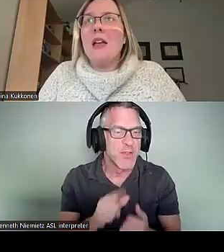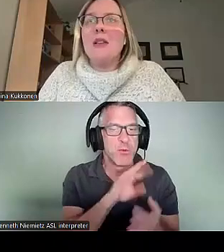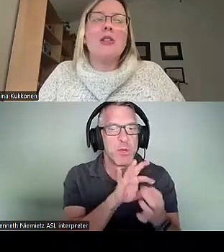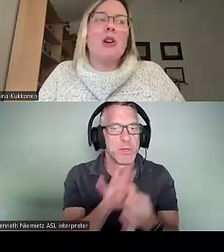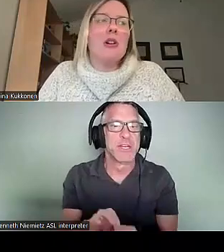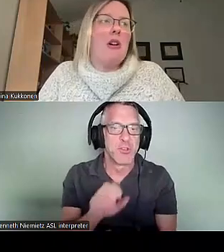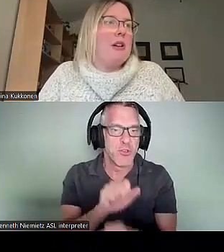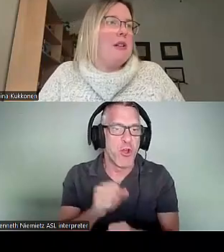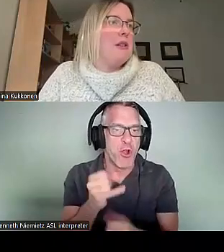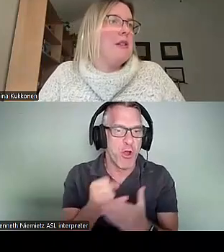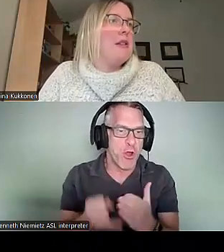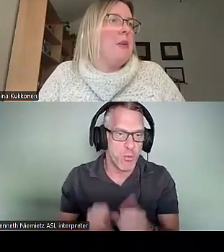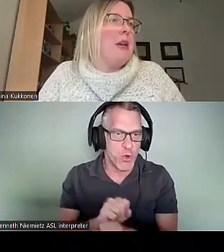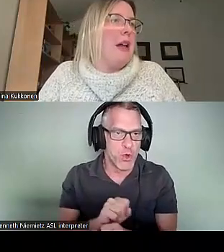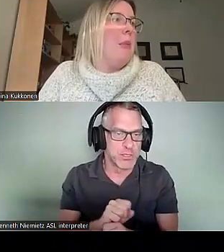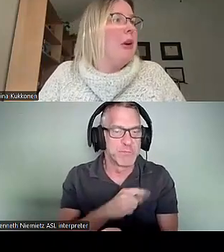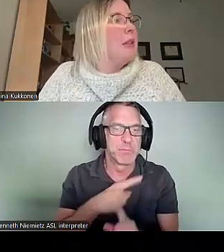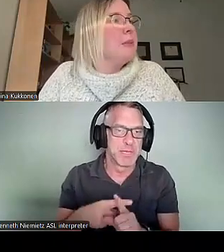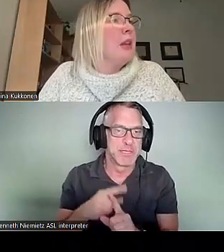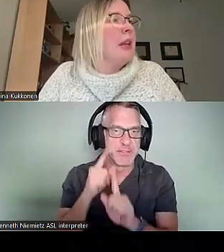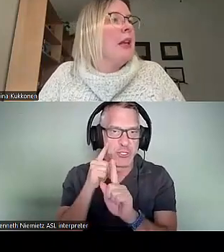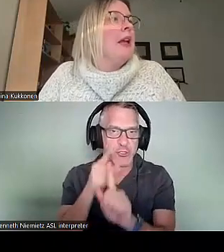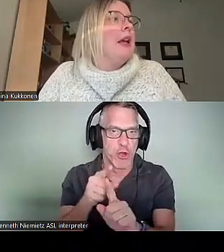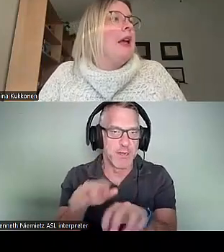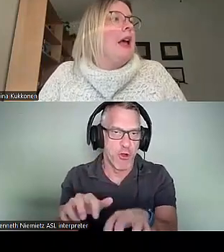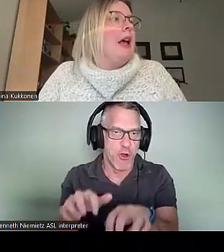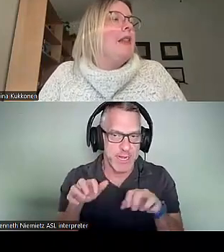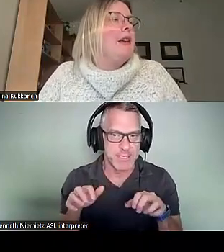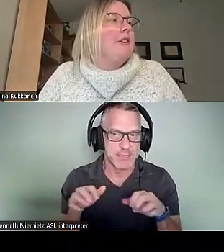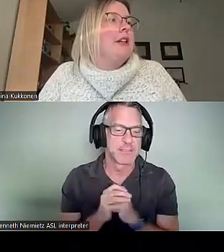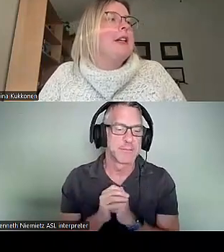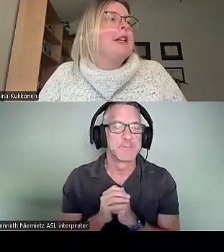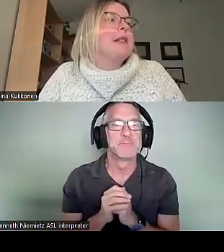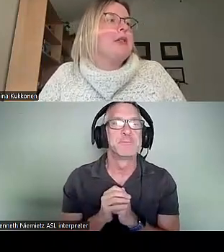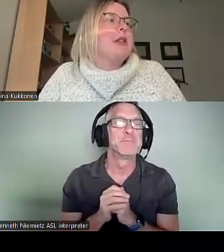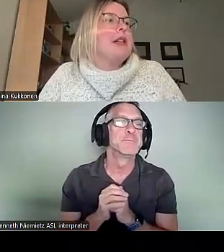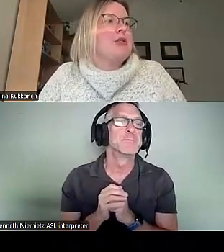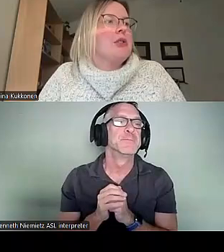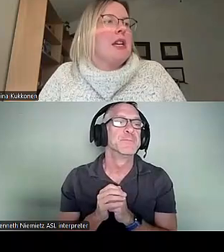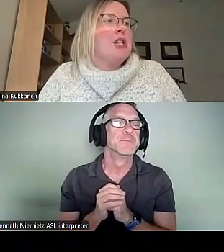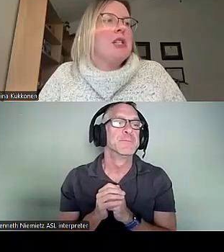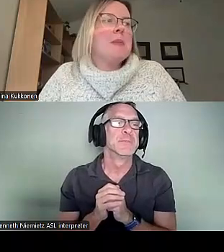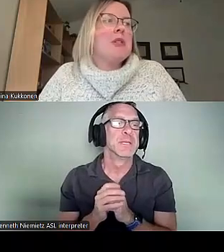and the target audiences that we had in mind. And then finally, considering the intersections